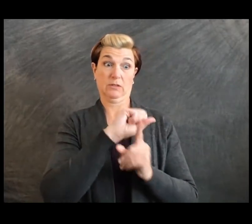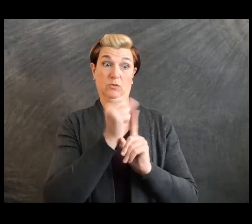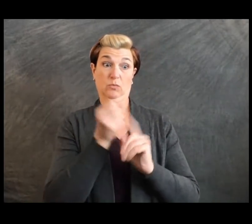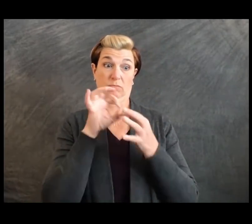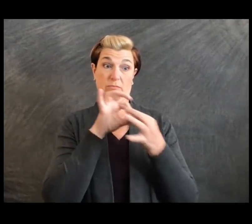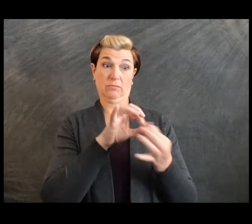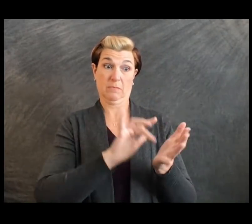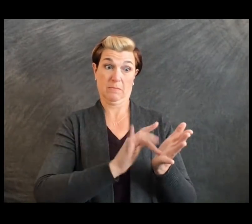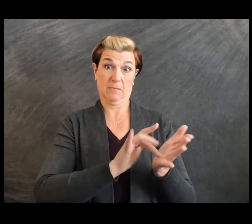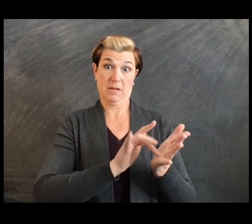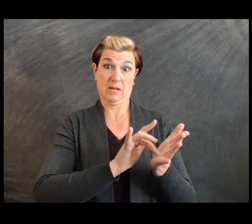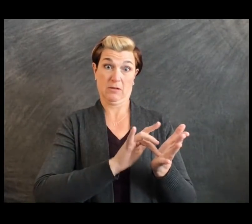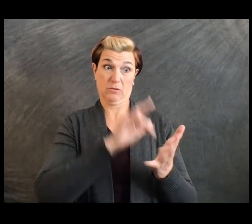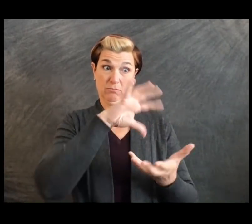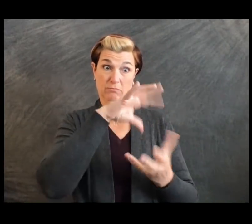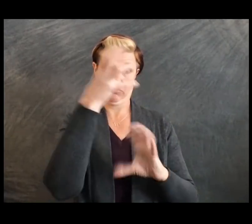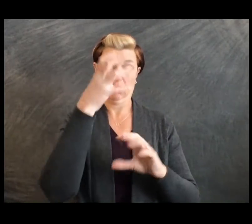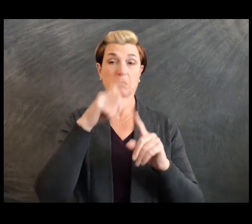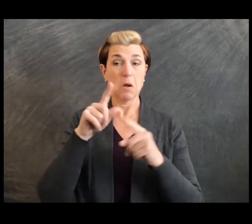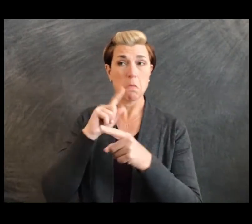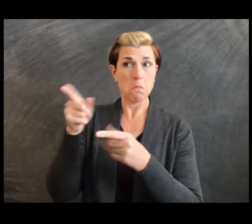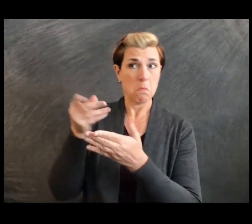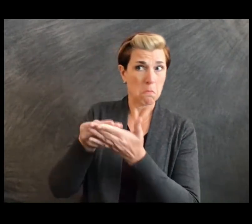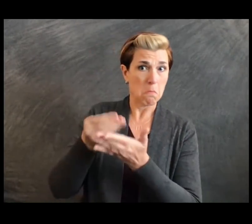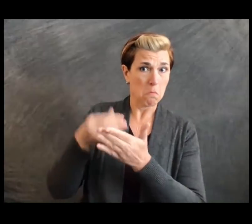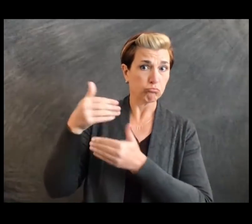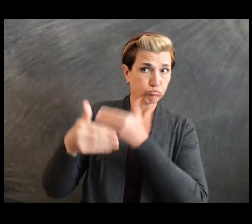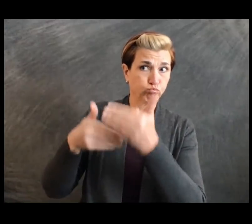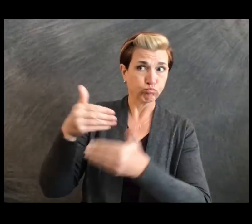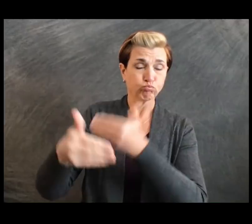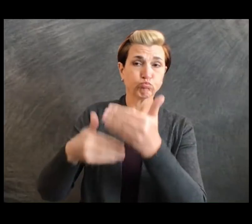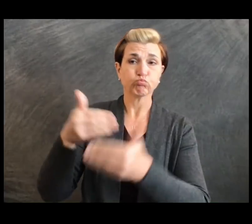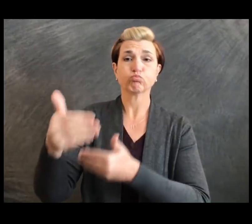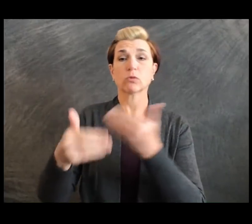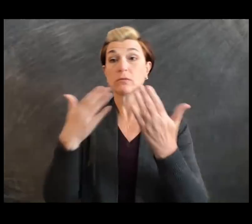nicely I wanna thank you for being here and update you on the progress we've